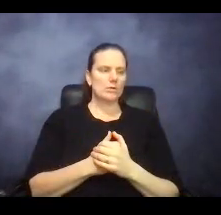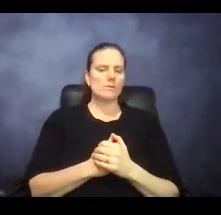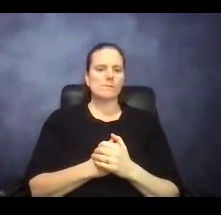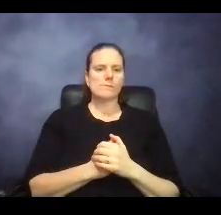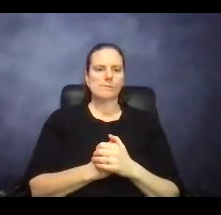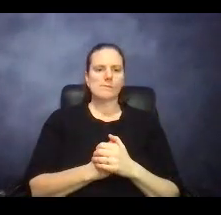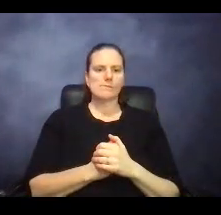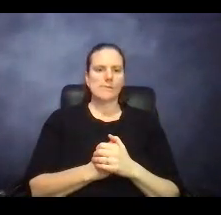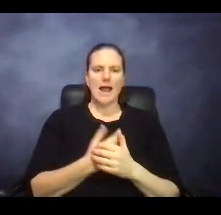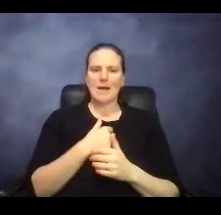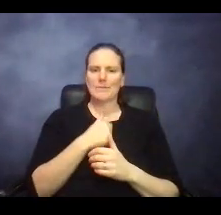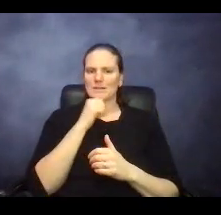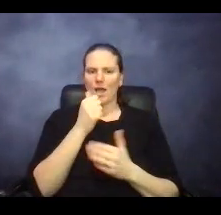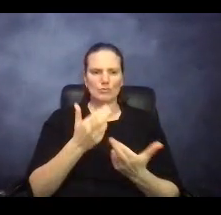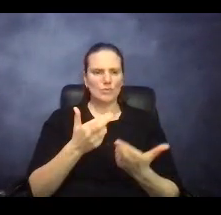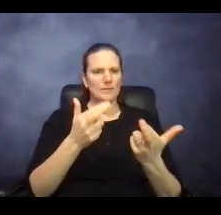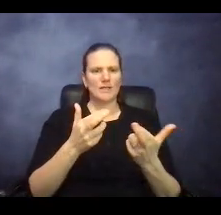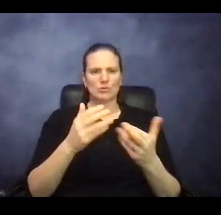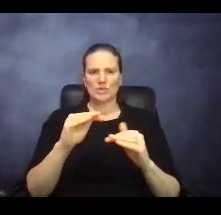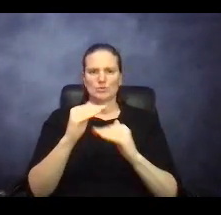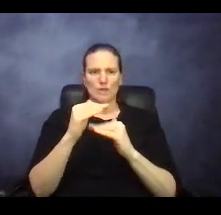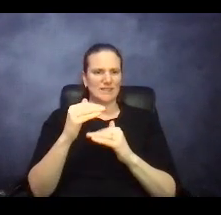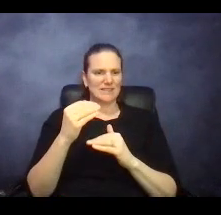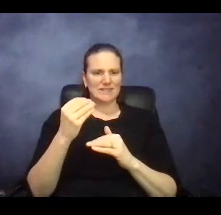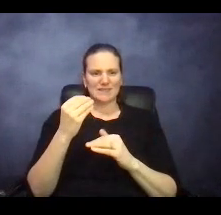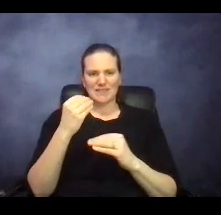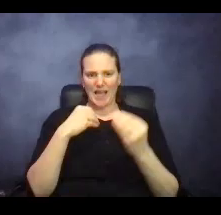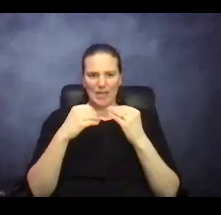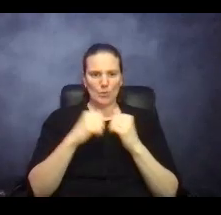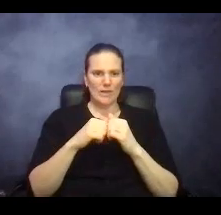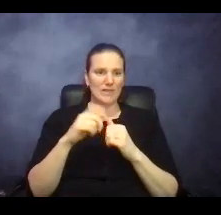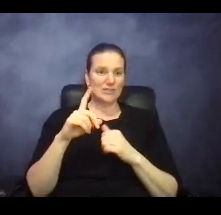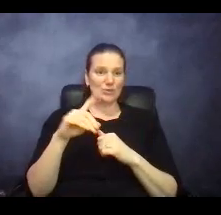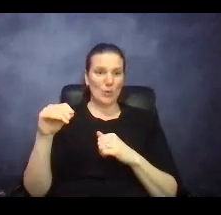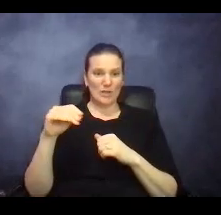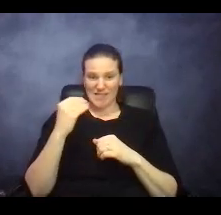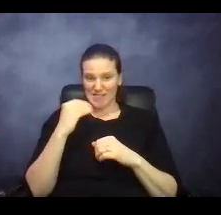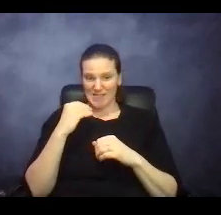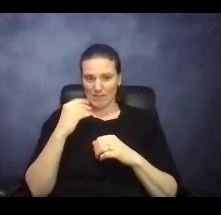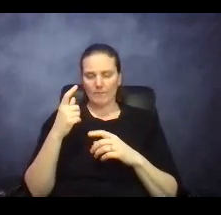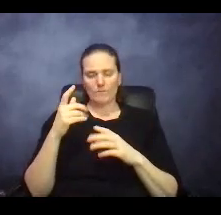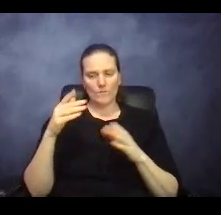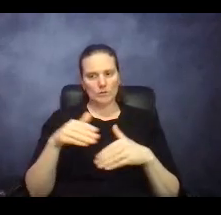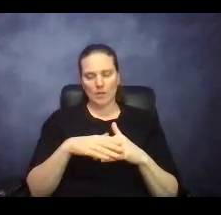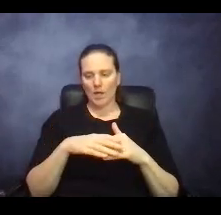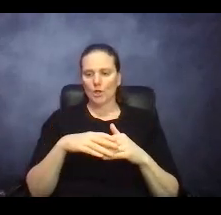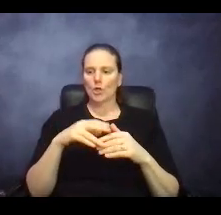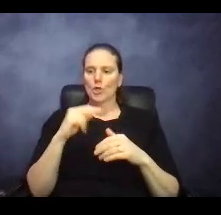But I would not recommend a restrictive diet to anyone with disordered eating. I would really focus on nervous system regulation first and then just pick one